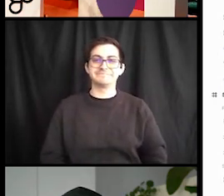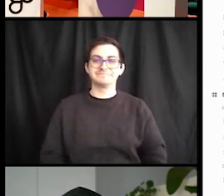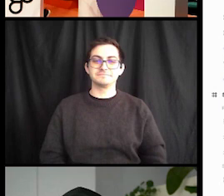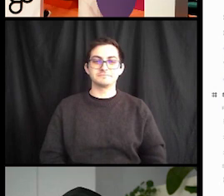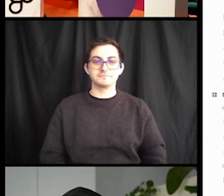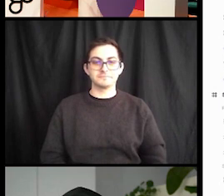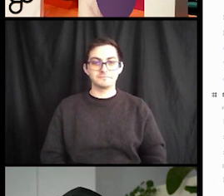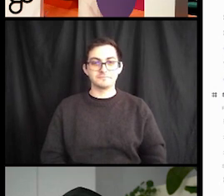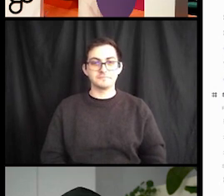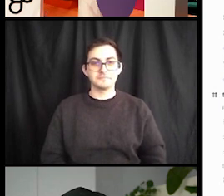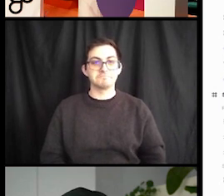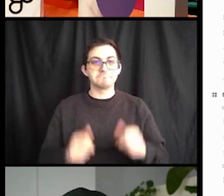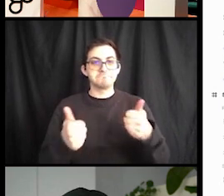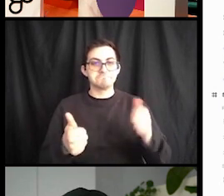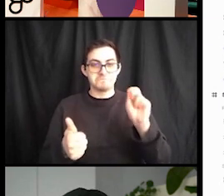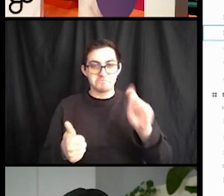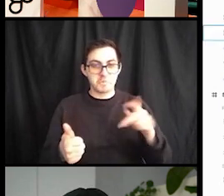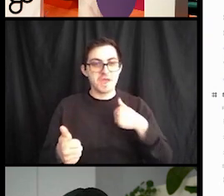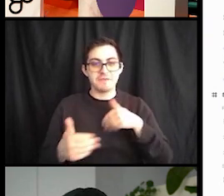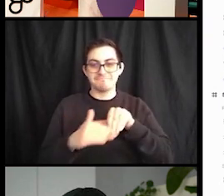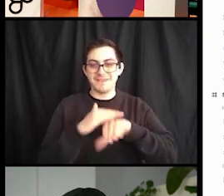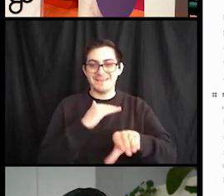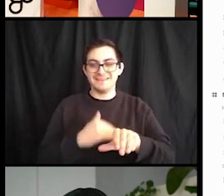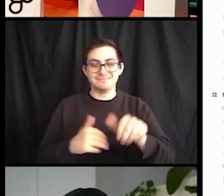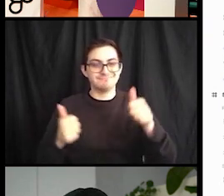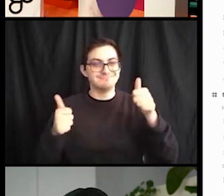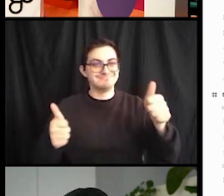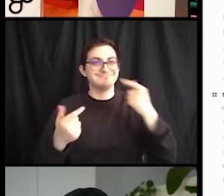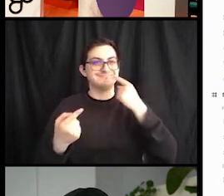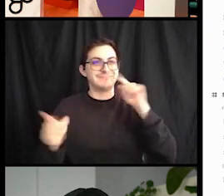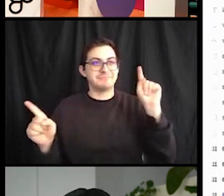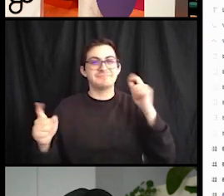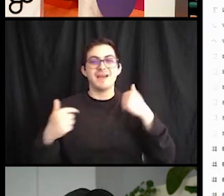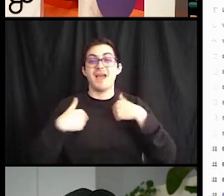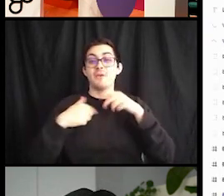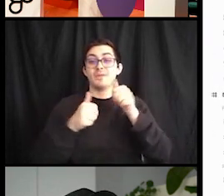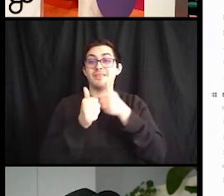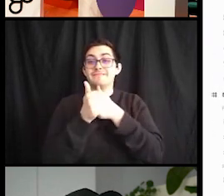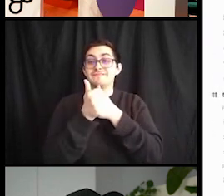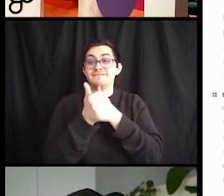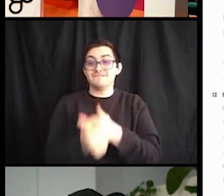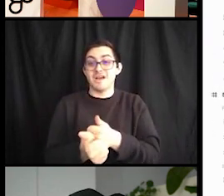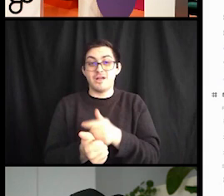All right I'm in! Fantastic. I'm going to follow you around and see what's up here.